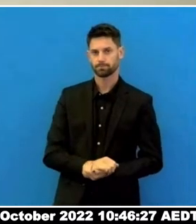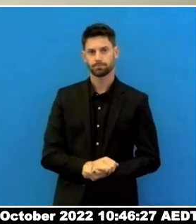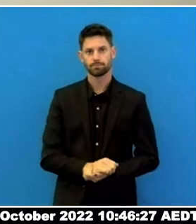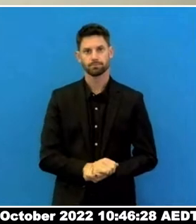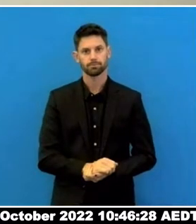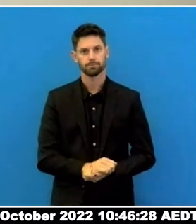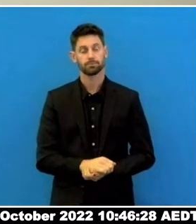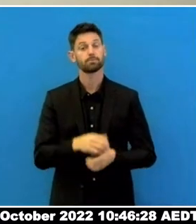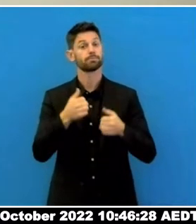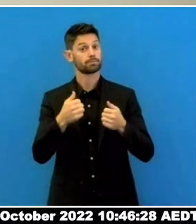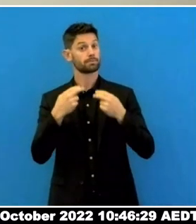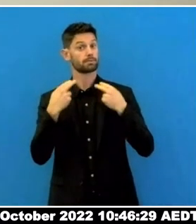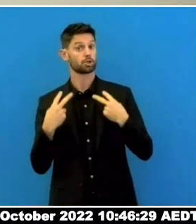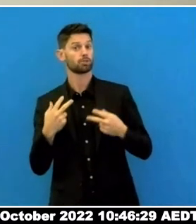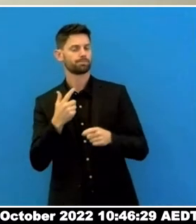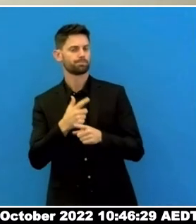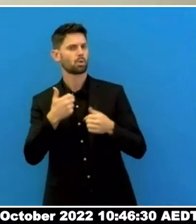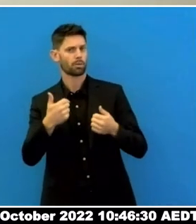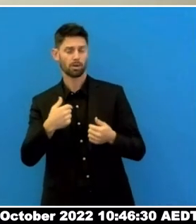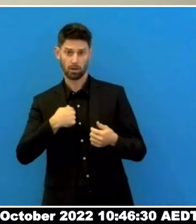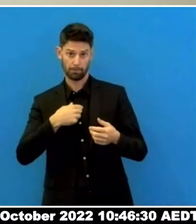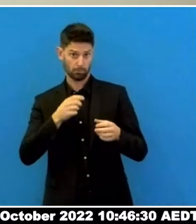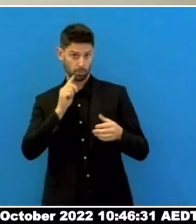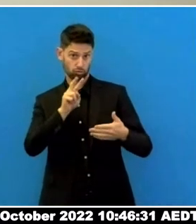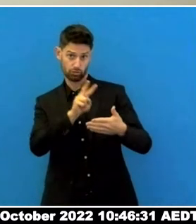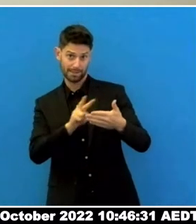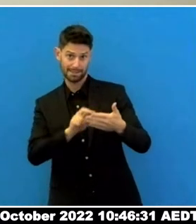people may find very distressing and confronting.